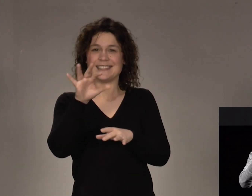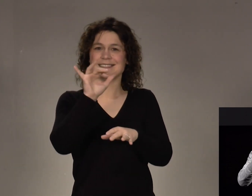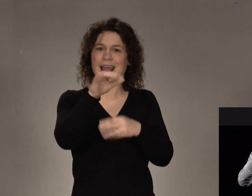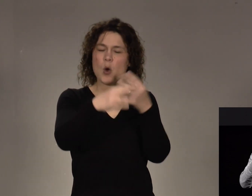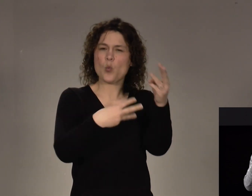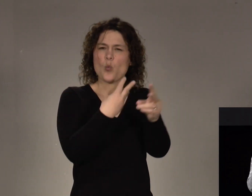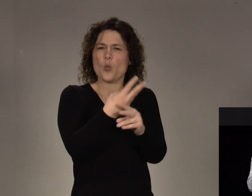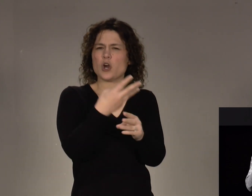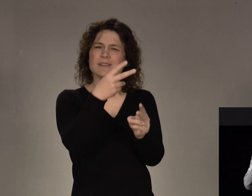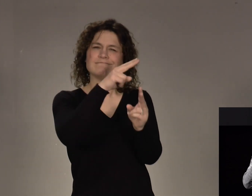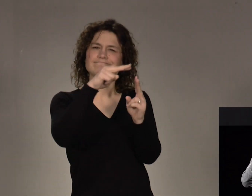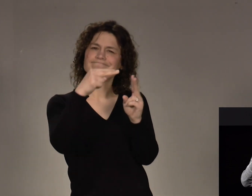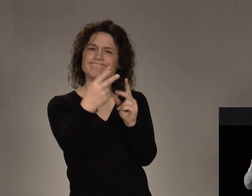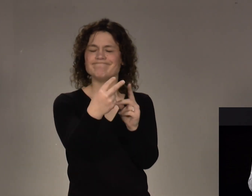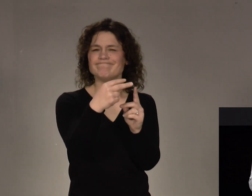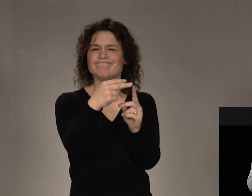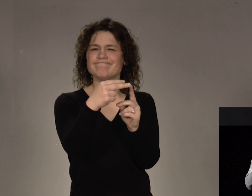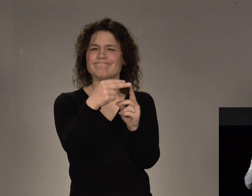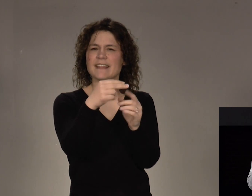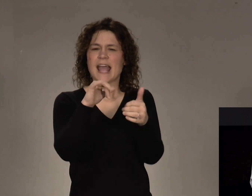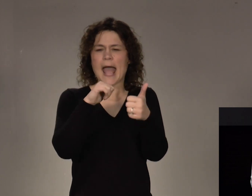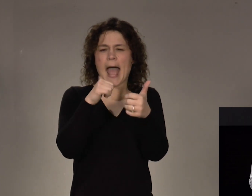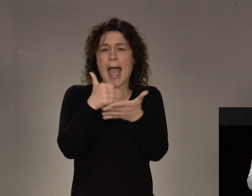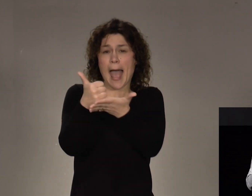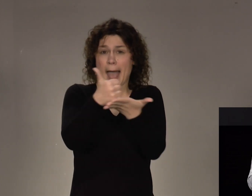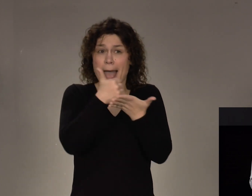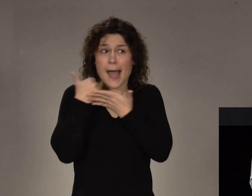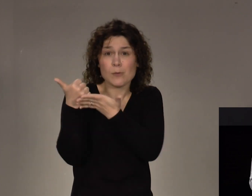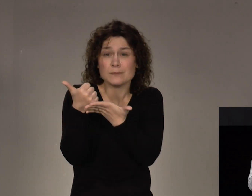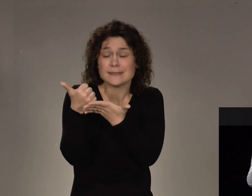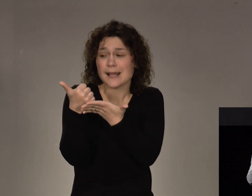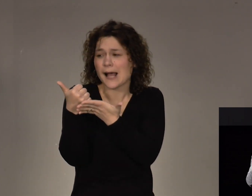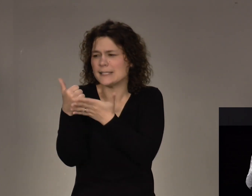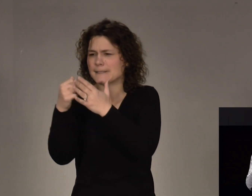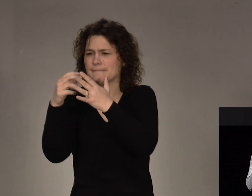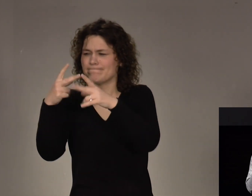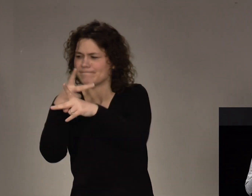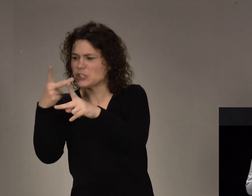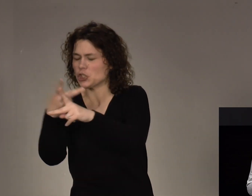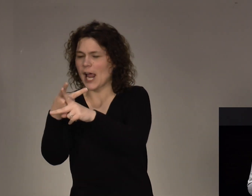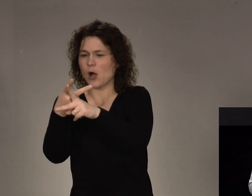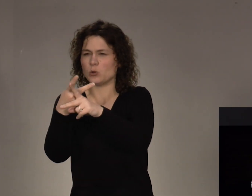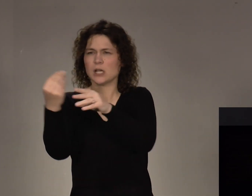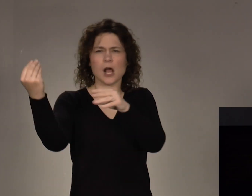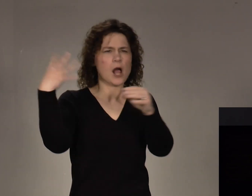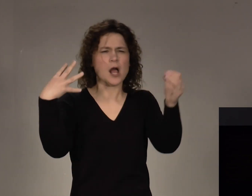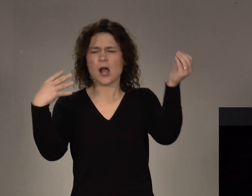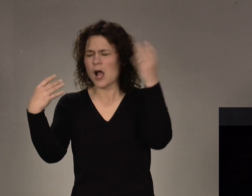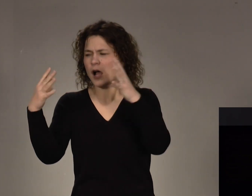helps us sift and sort and understand all that's coming at us. And so what we